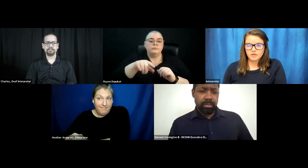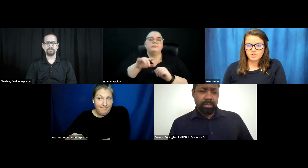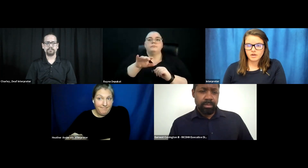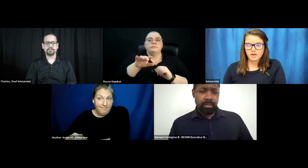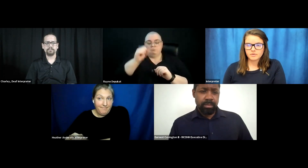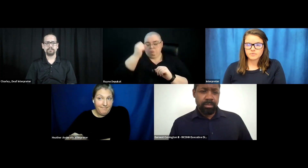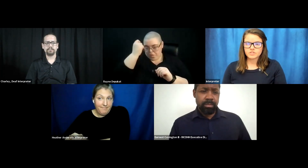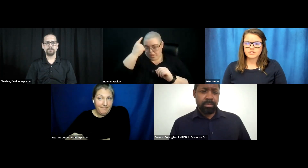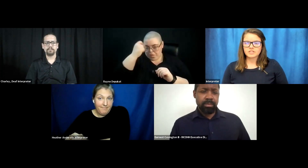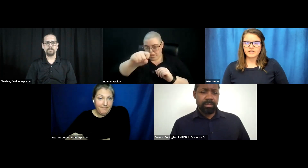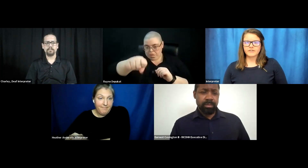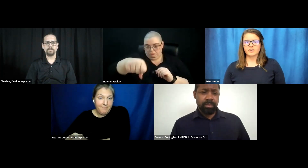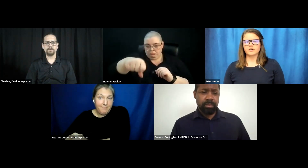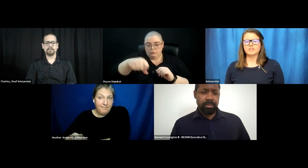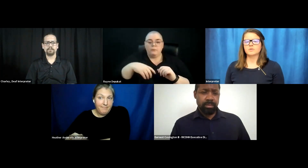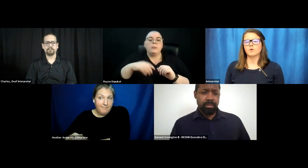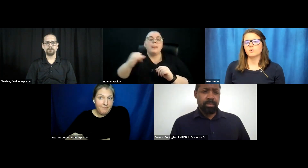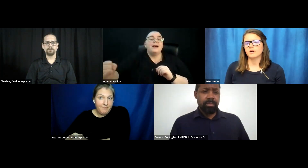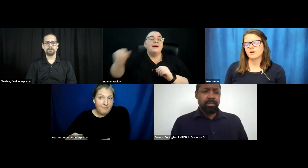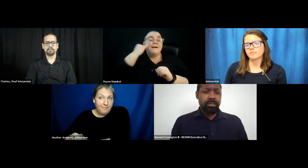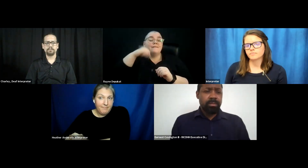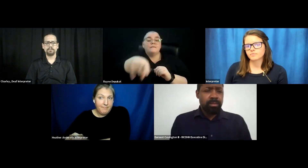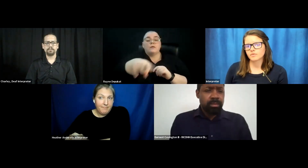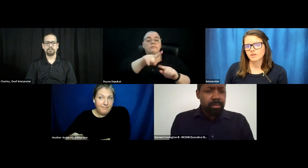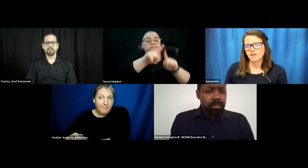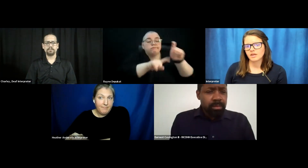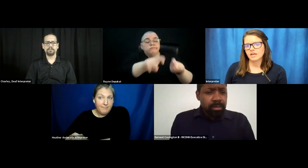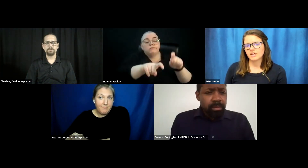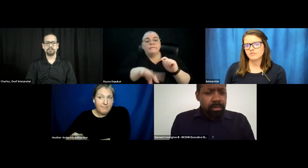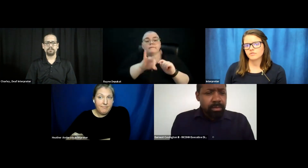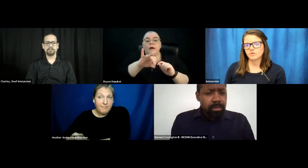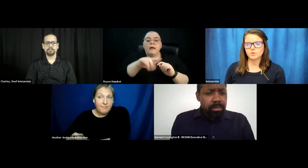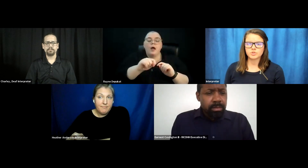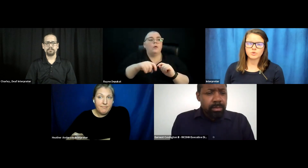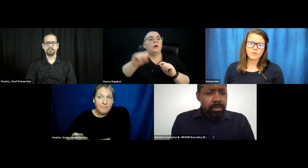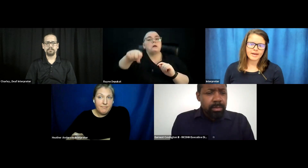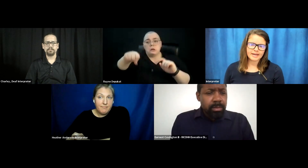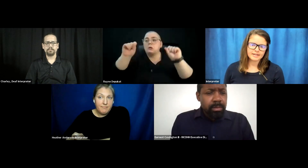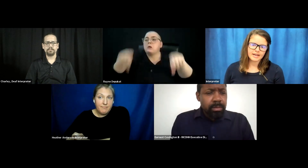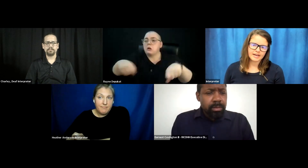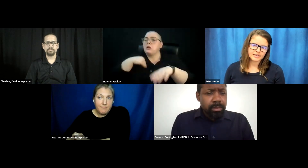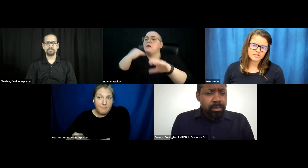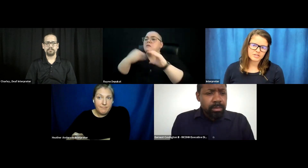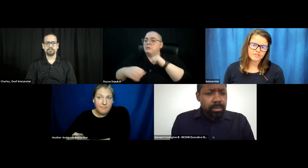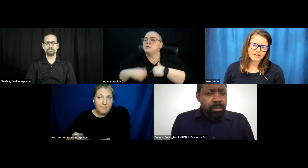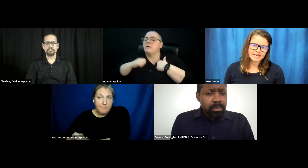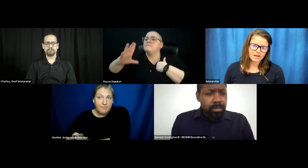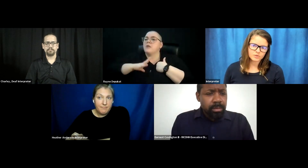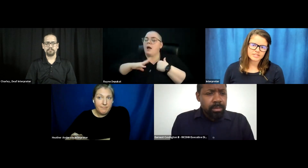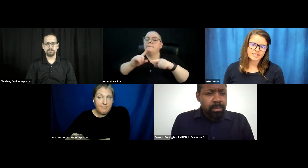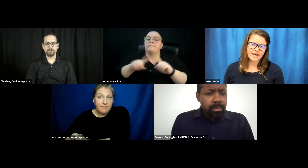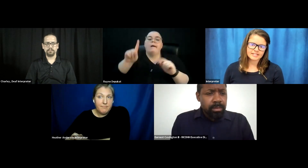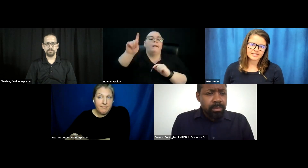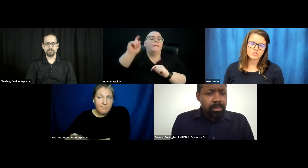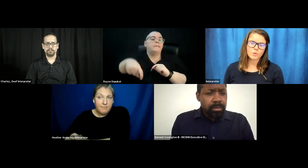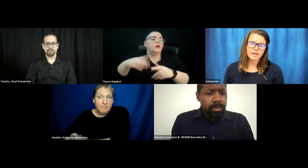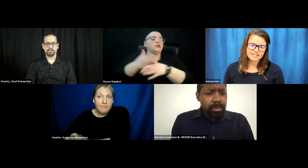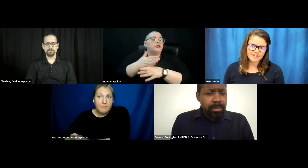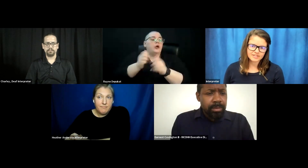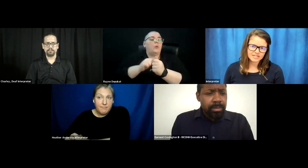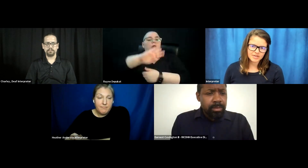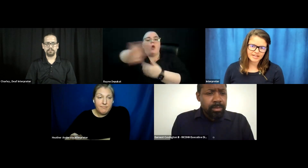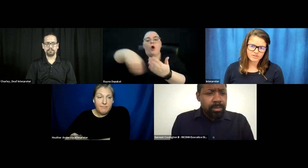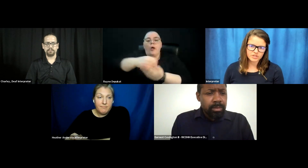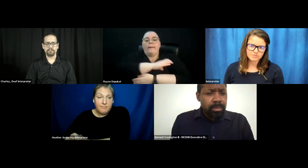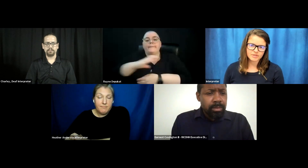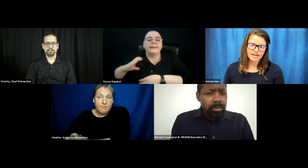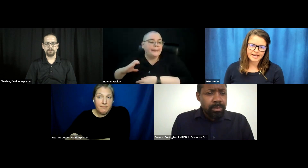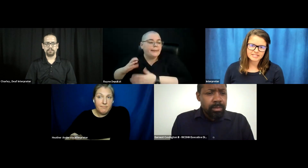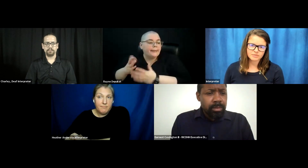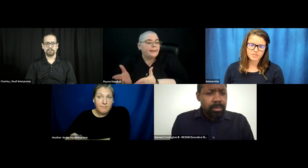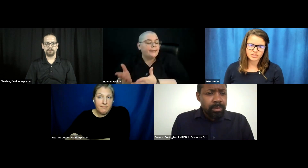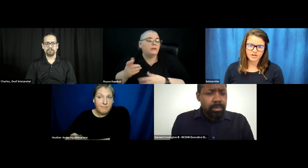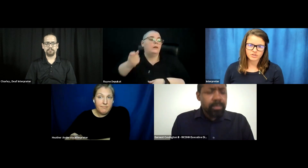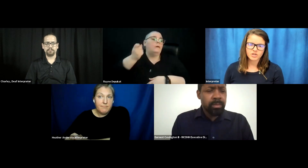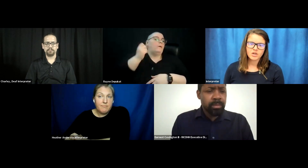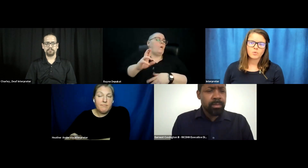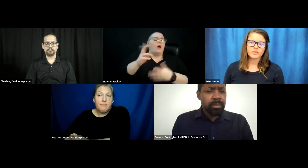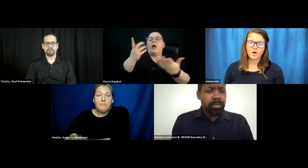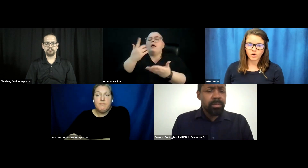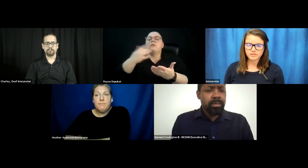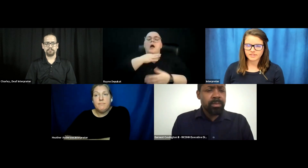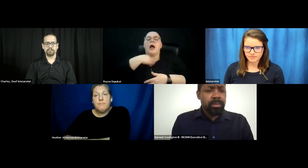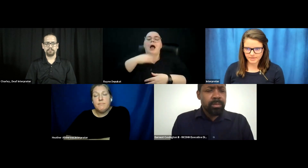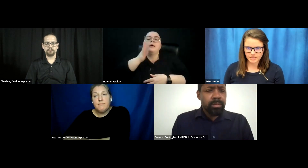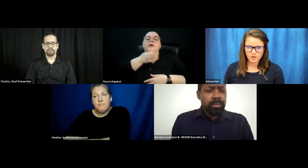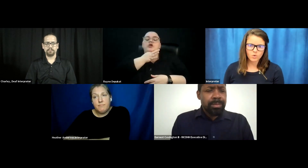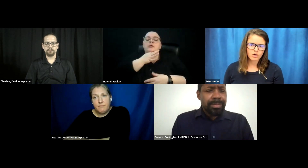I'm just to clarify arena. So, if you do go ahead and find out that it's okay to have an email address, but it has to be shared with all of the committee or.